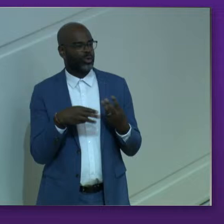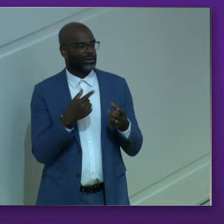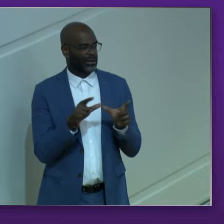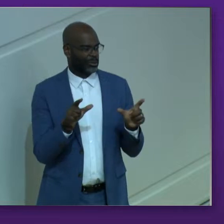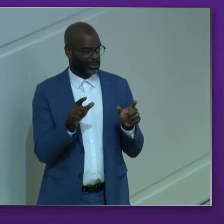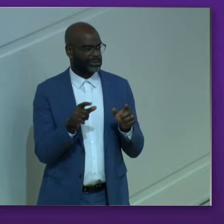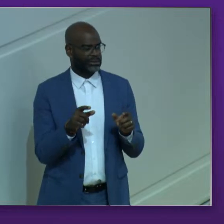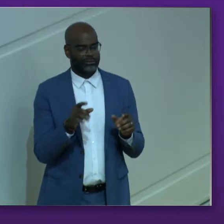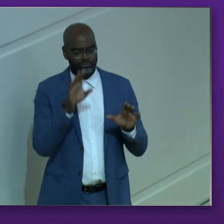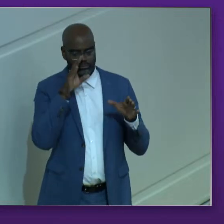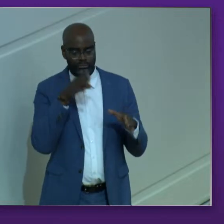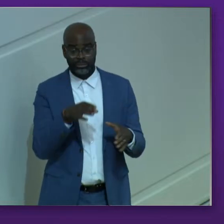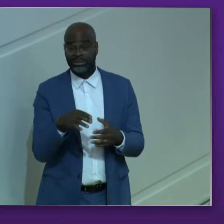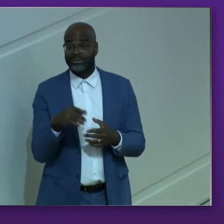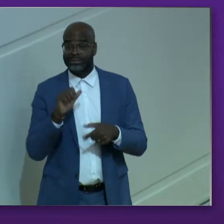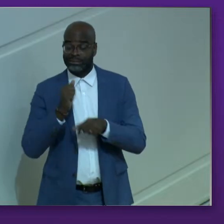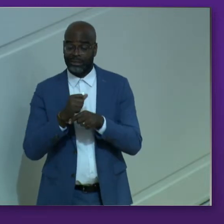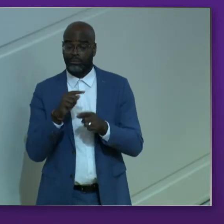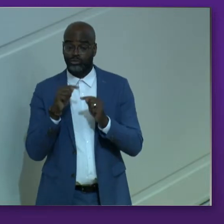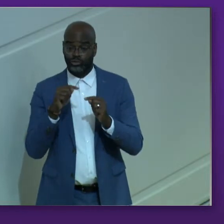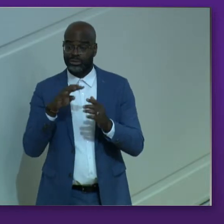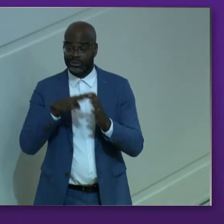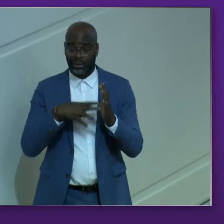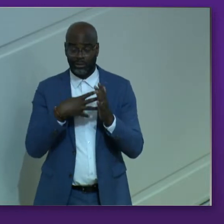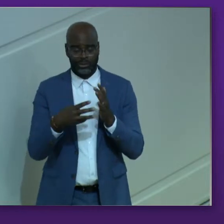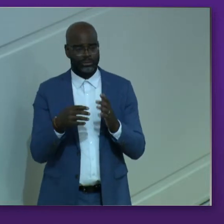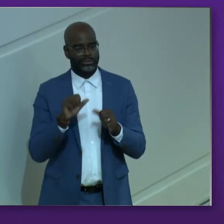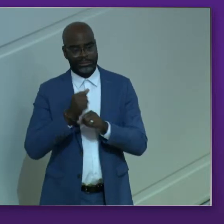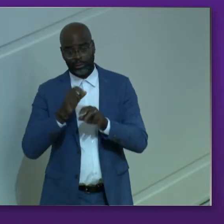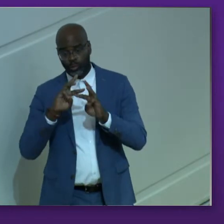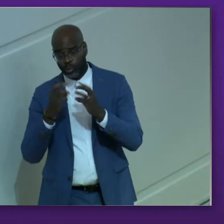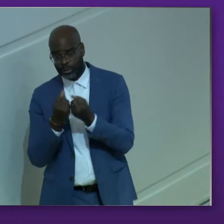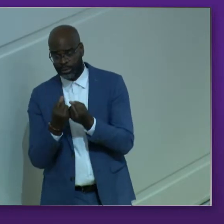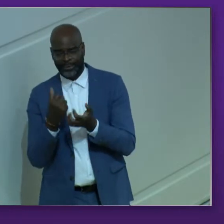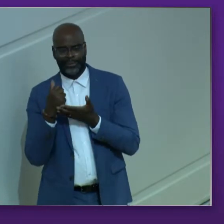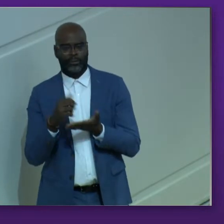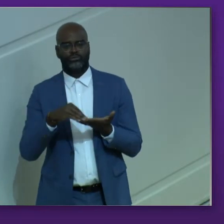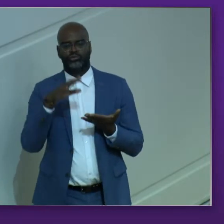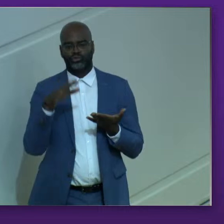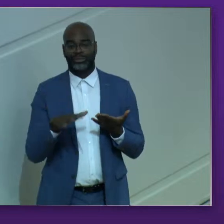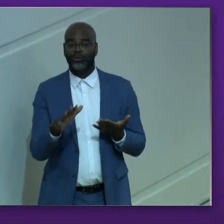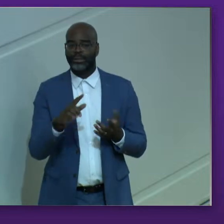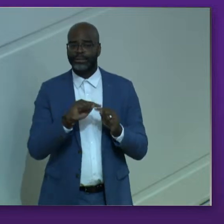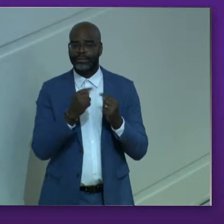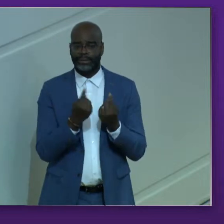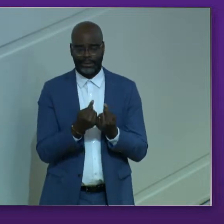AND SUPPORTING STUDENTS AND STAFF.HE HAS WORKED TIRELESSLY TO IMPLEMENT